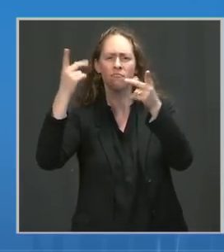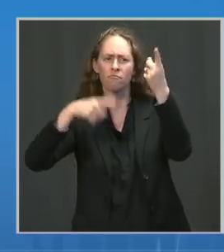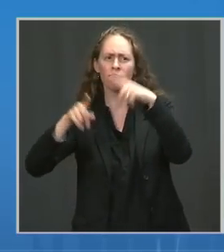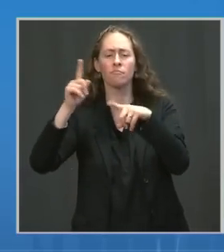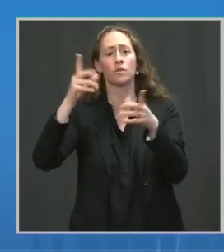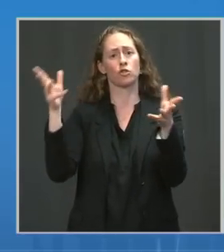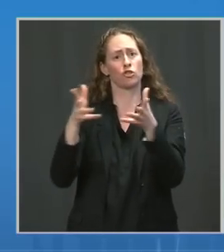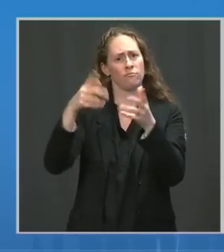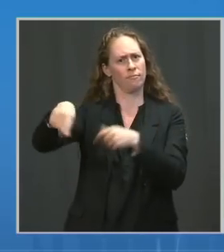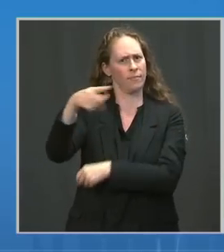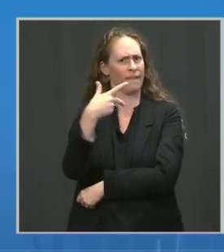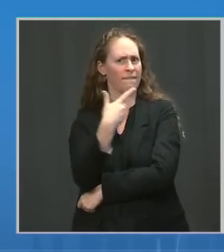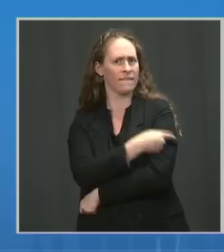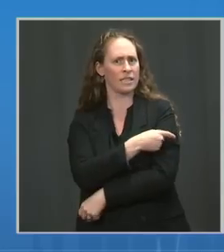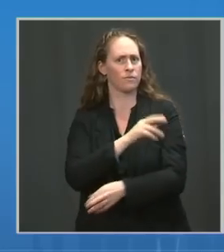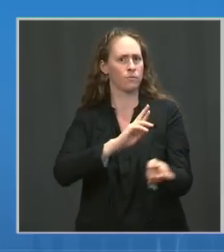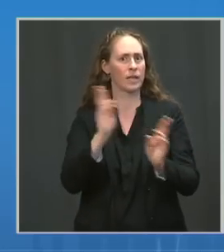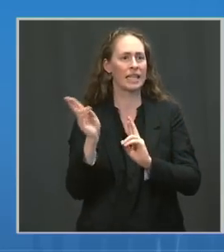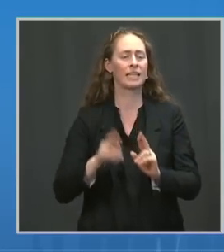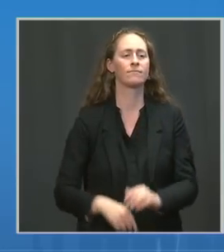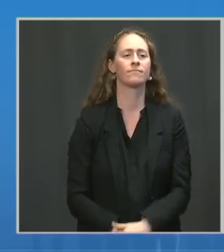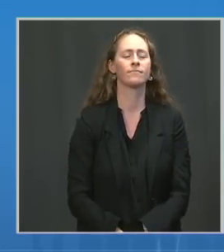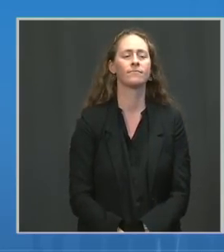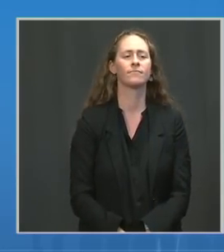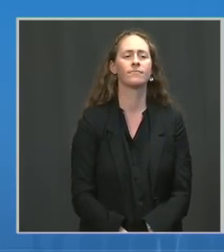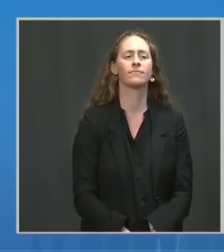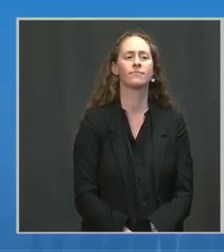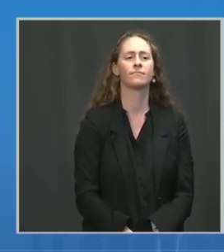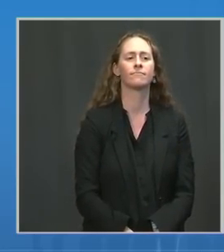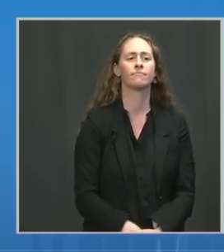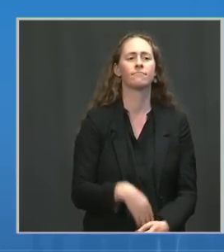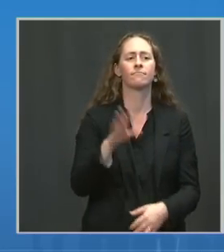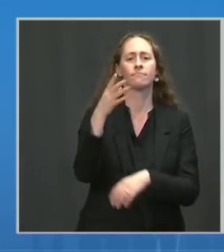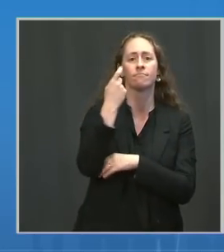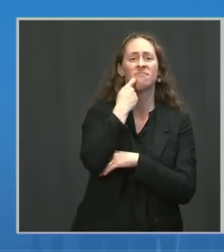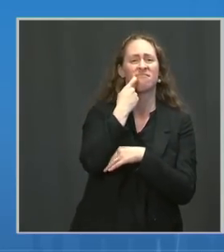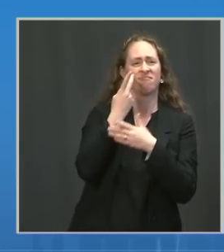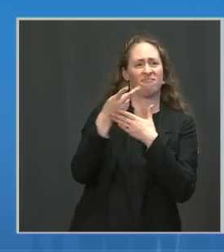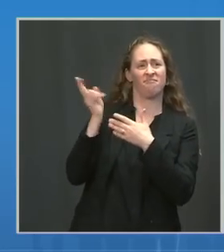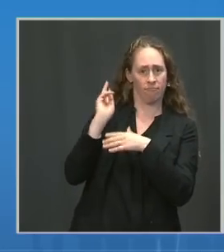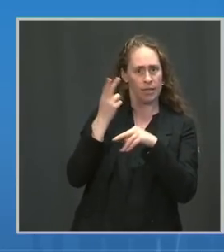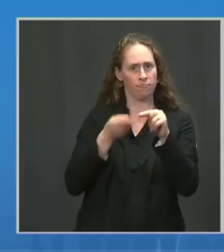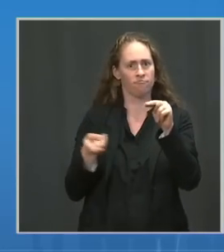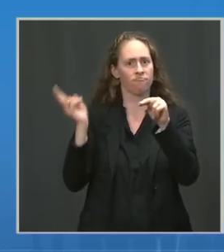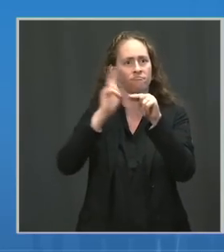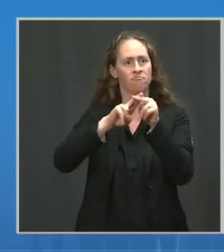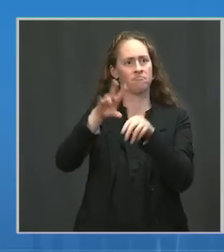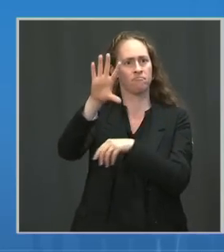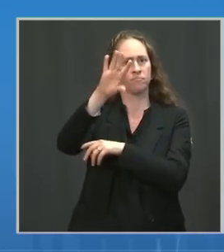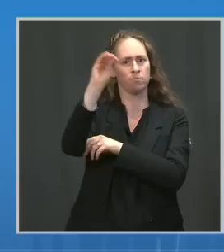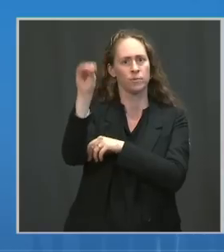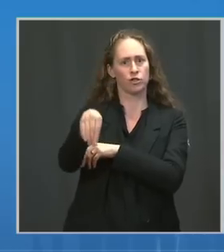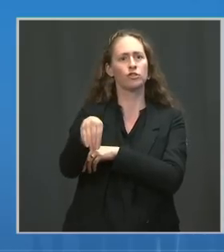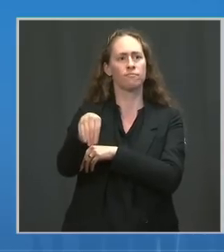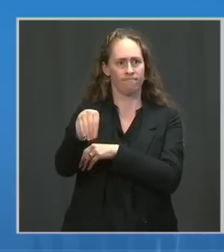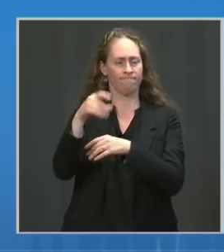In the past two weeks, we've seen a 50 percent increase in the average number of 12- to 17-year-olds getting vaccinated each day.